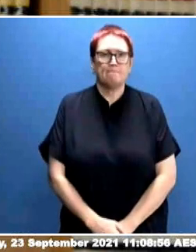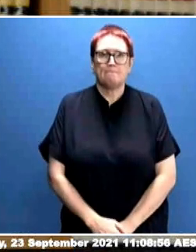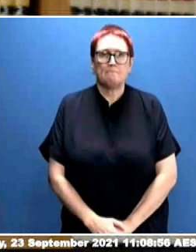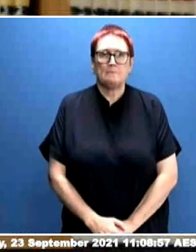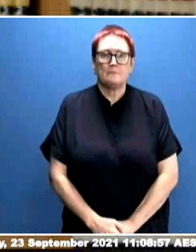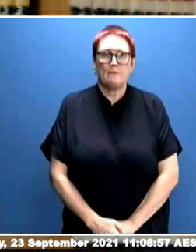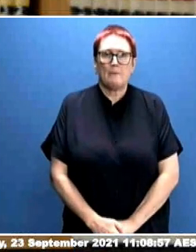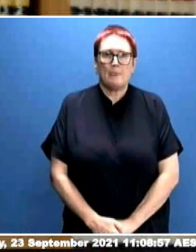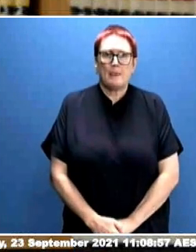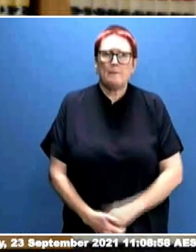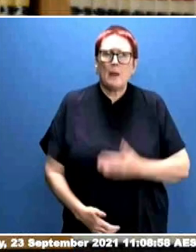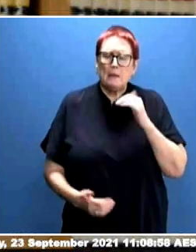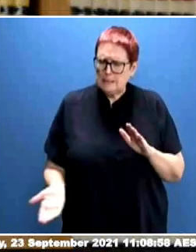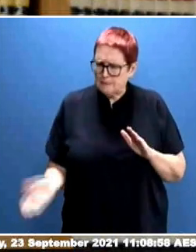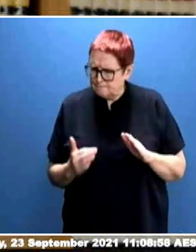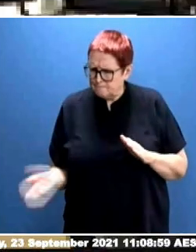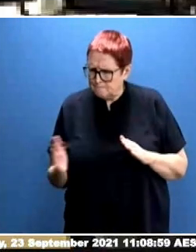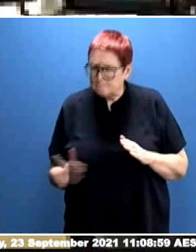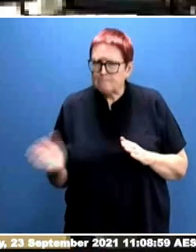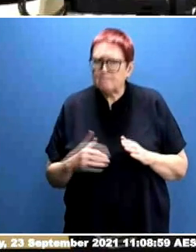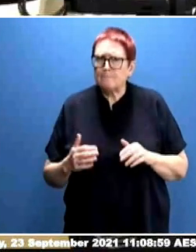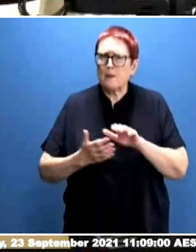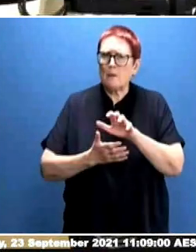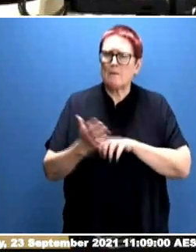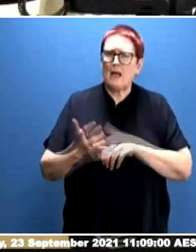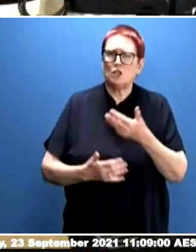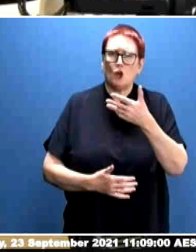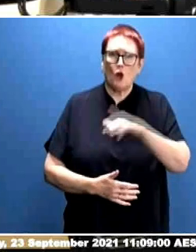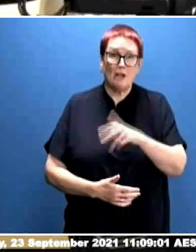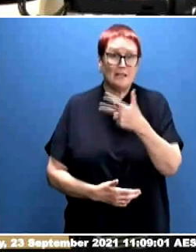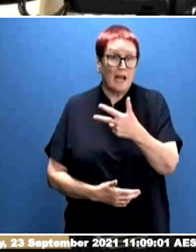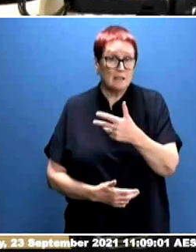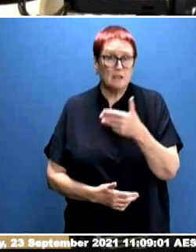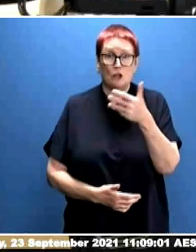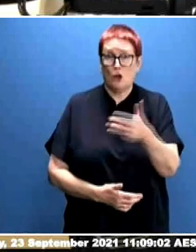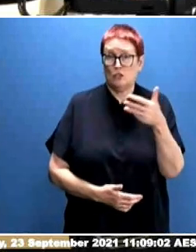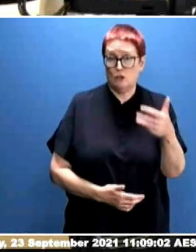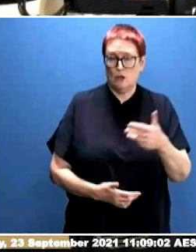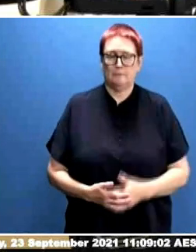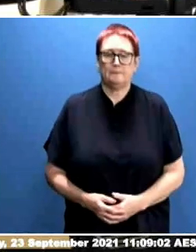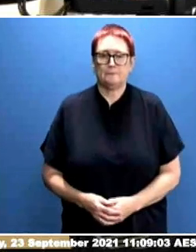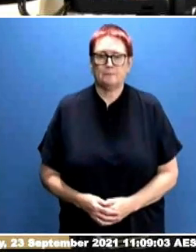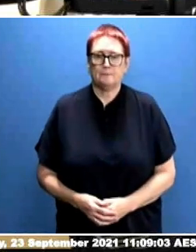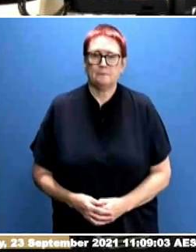Can I ask you to go, please, to page 98 and 99. There's a couple more areas I want to take you to, Dr Thompson.